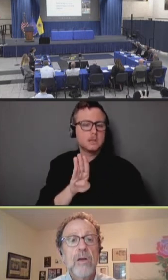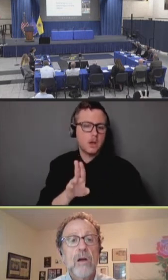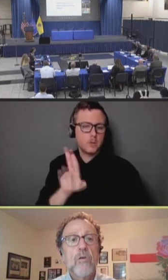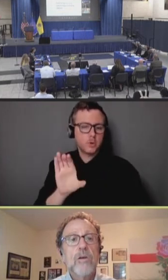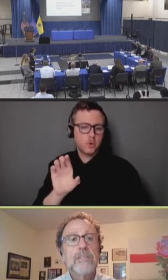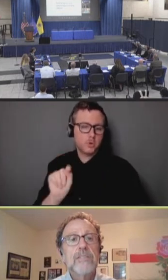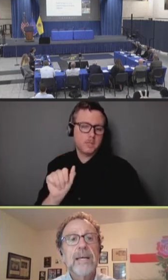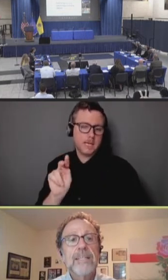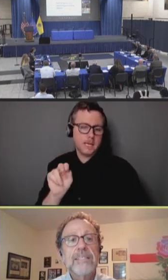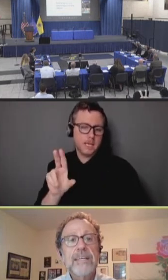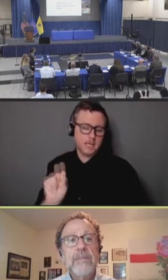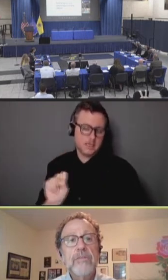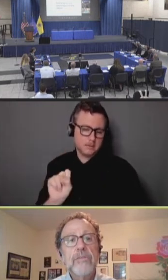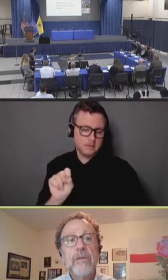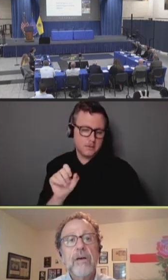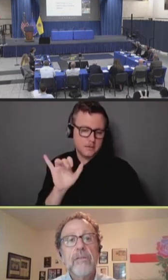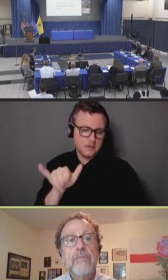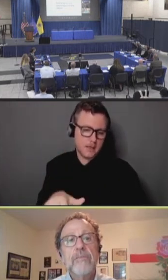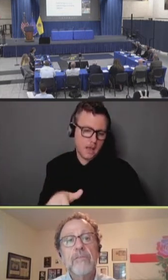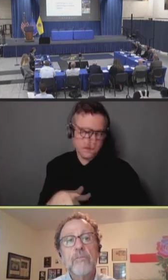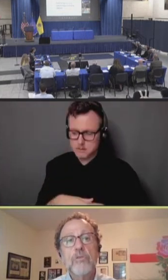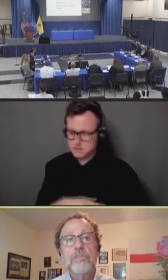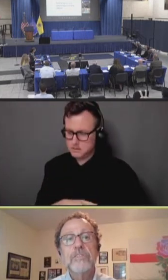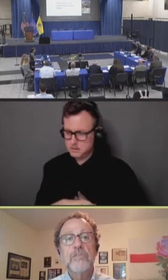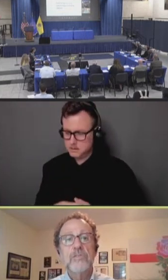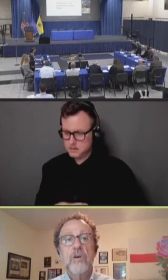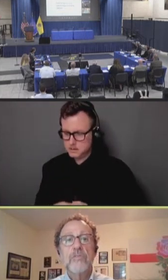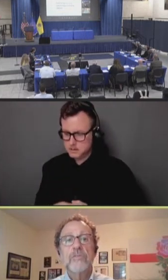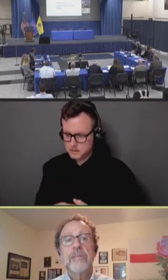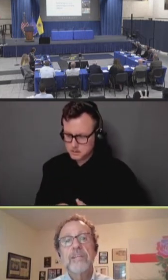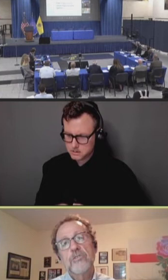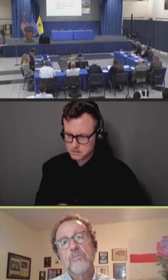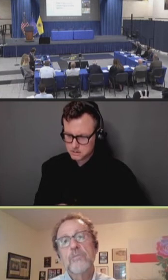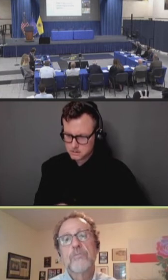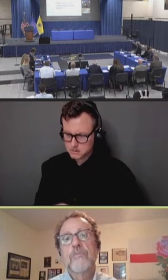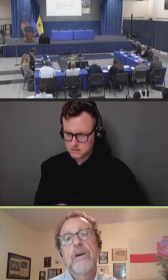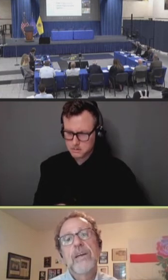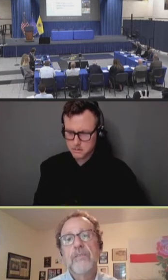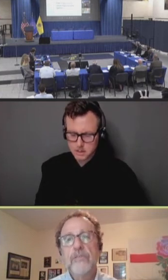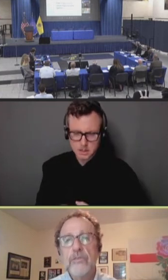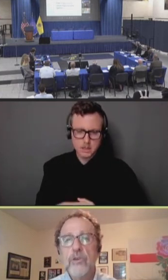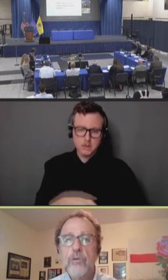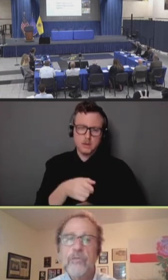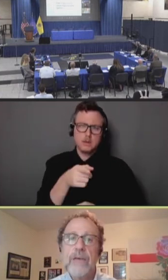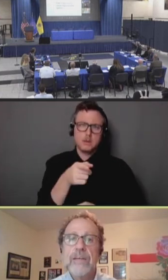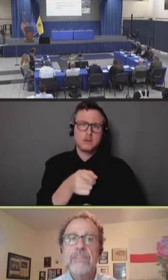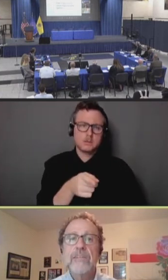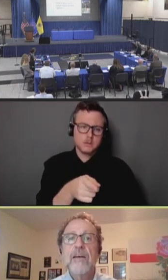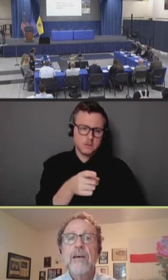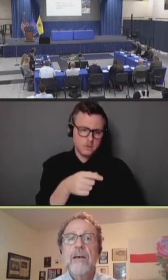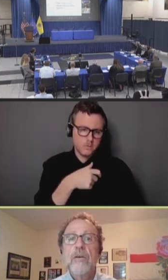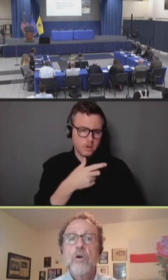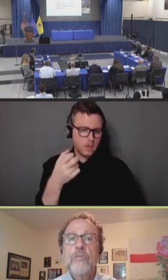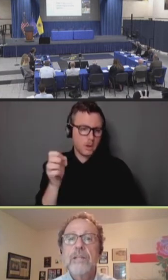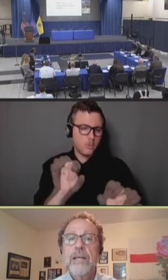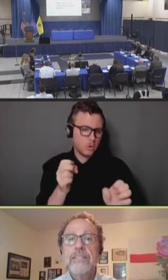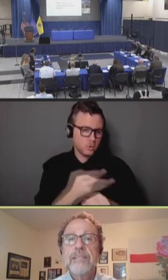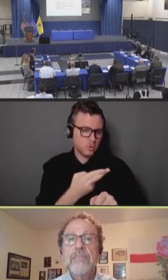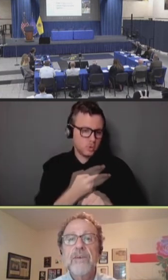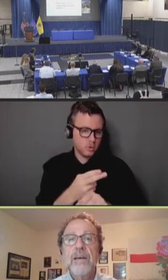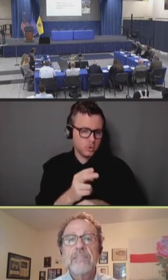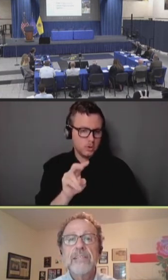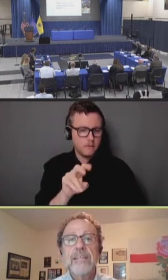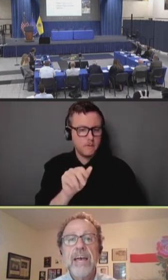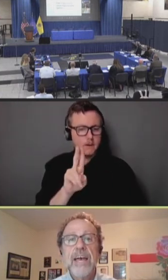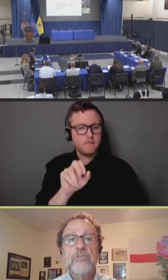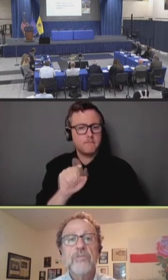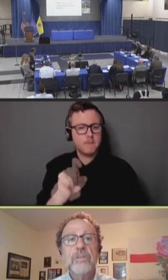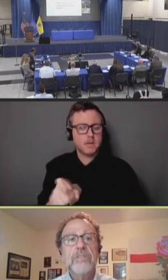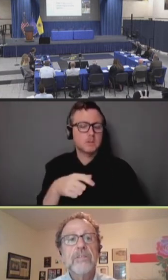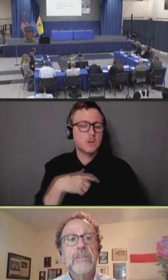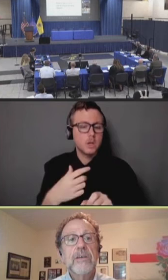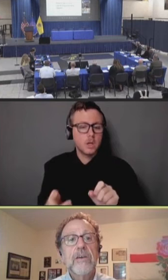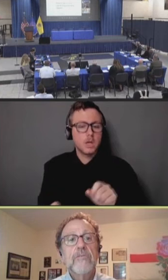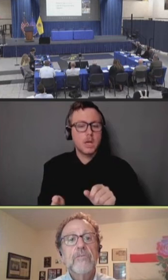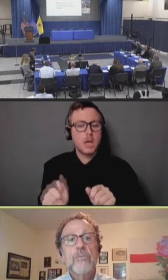On August 19th, emergency use authorization was provided for the Novavax COVID-19 Adjuvanted for